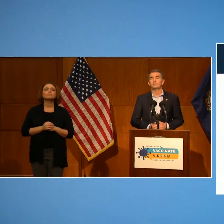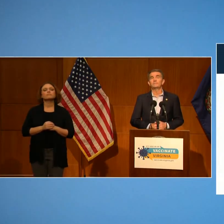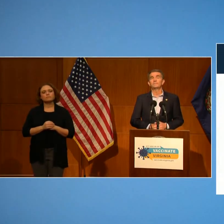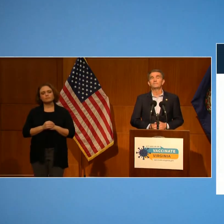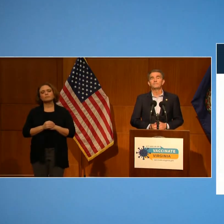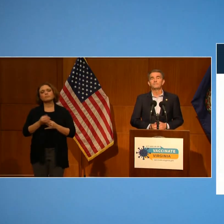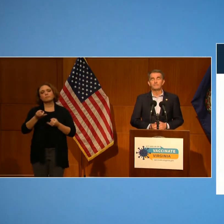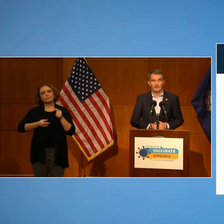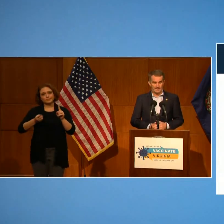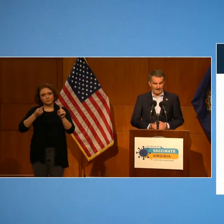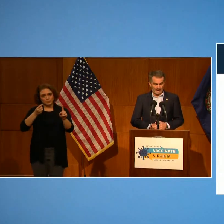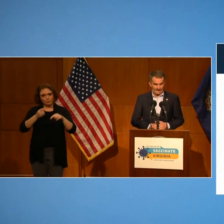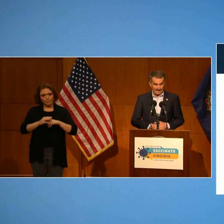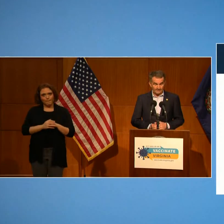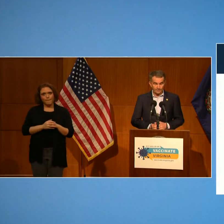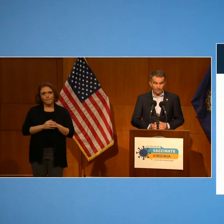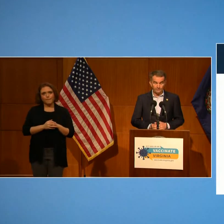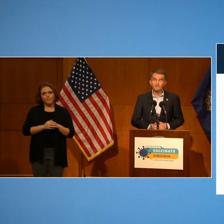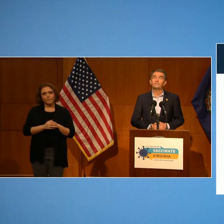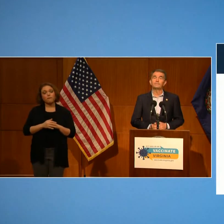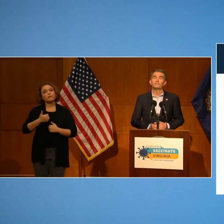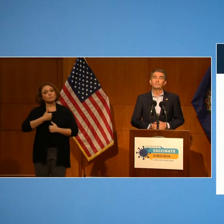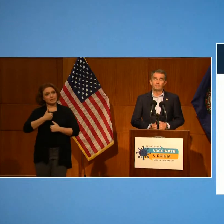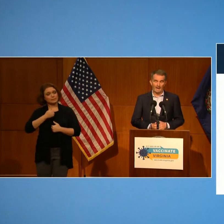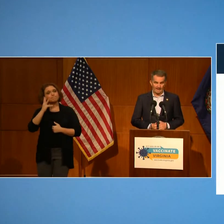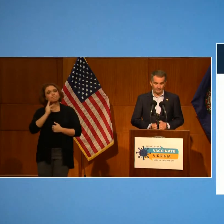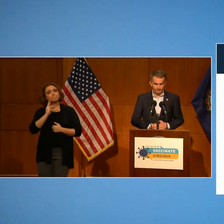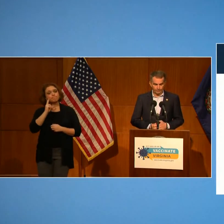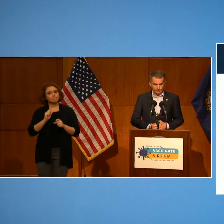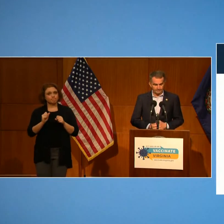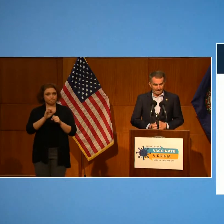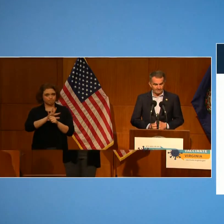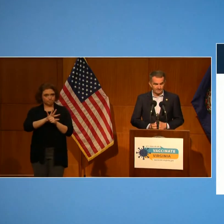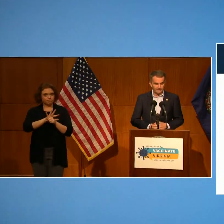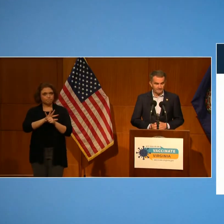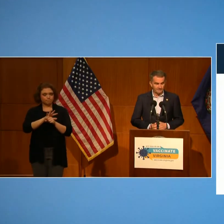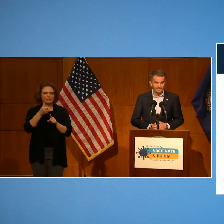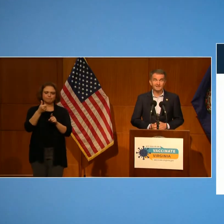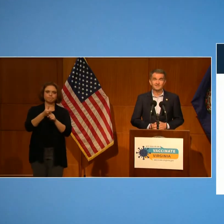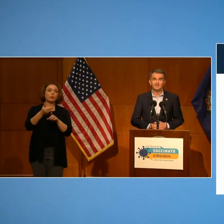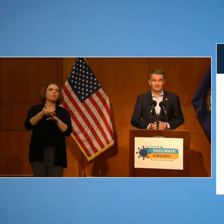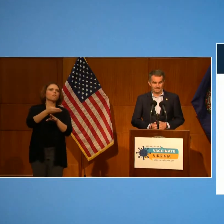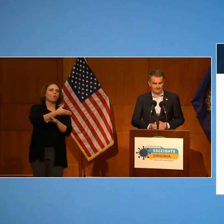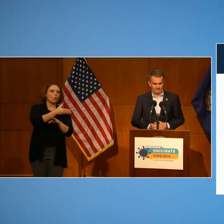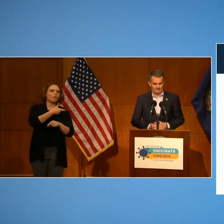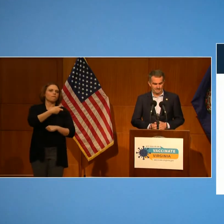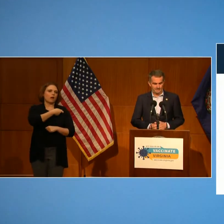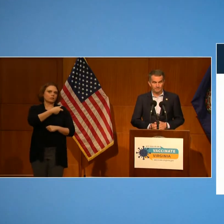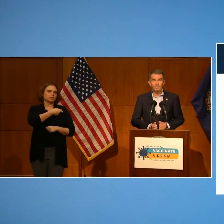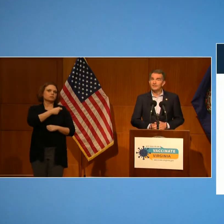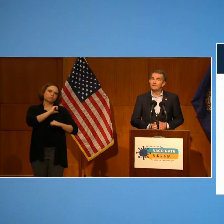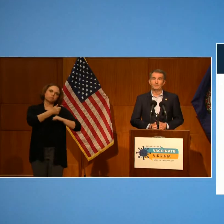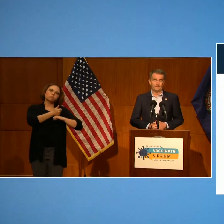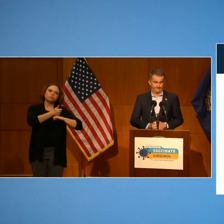I'LL SAY. JUST THIS. I HAD